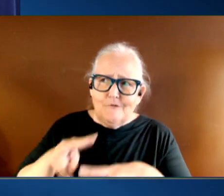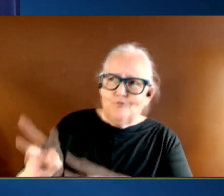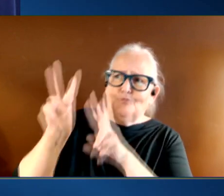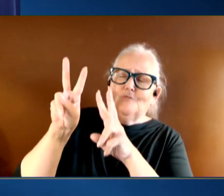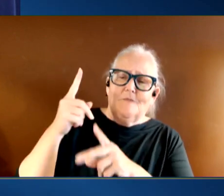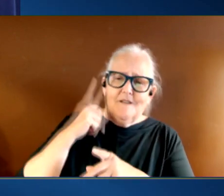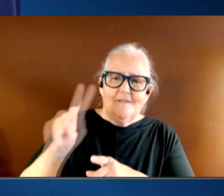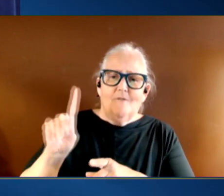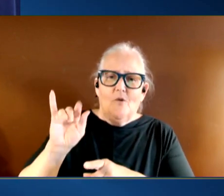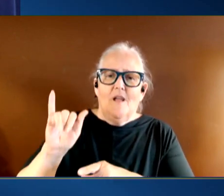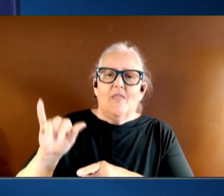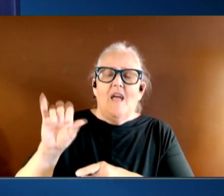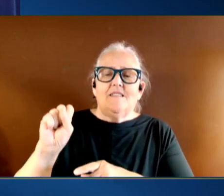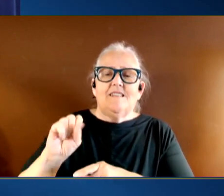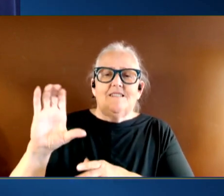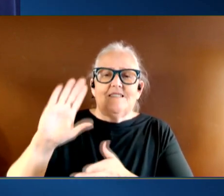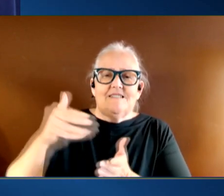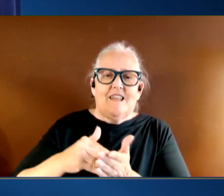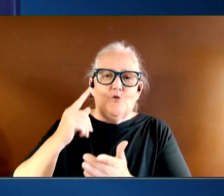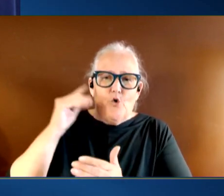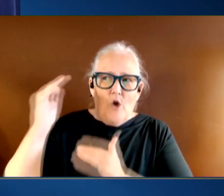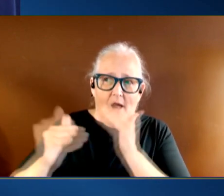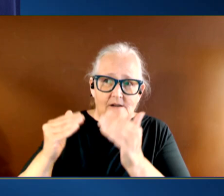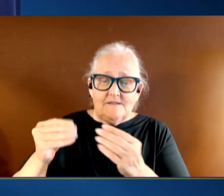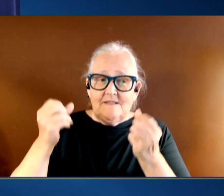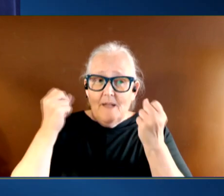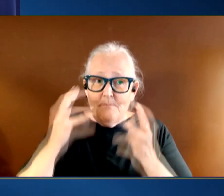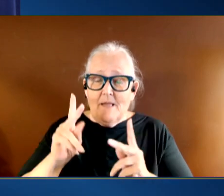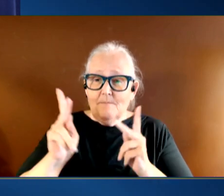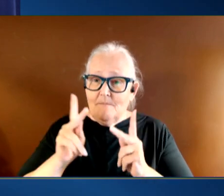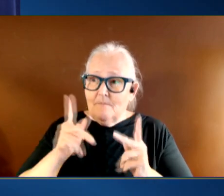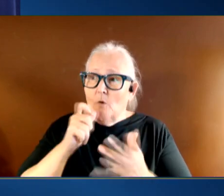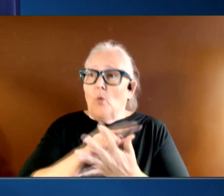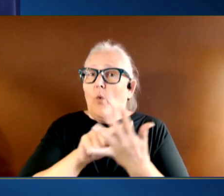know many superheroes who live with sickle cell disease. And for them,